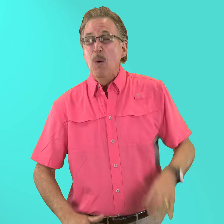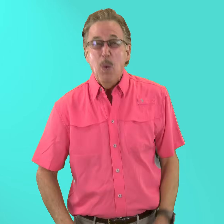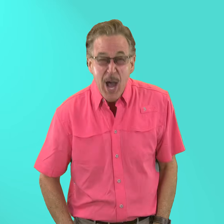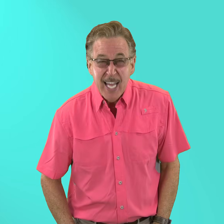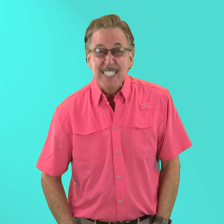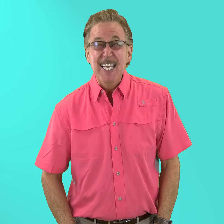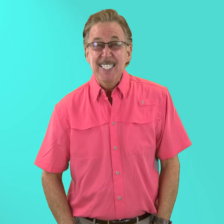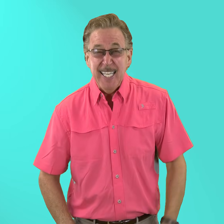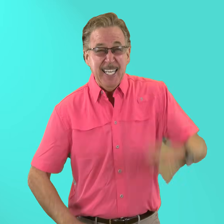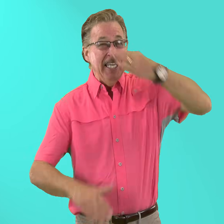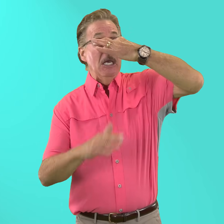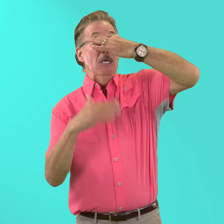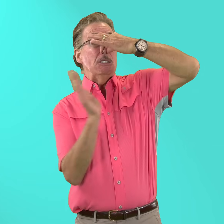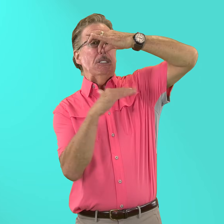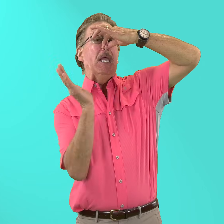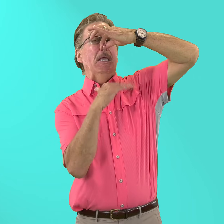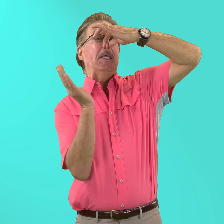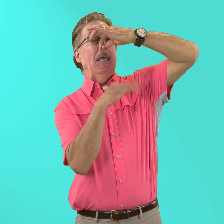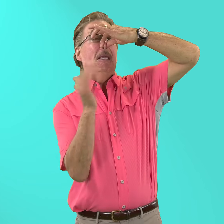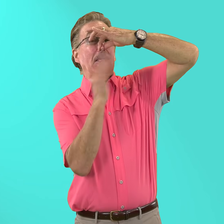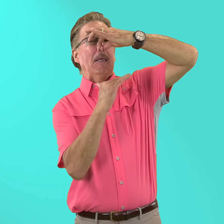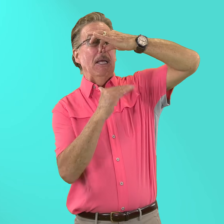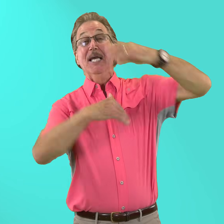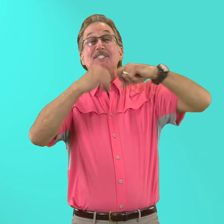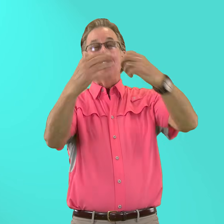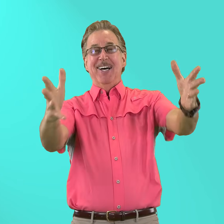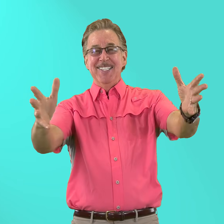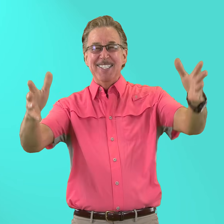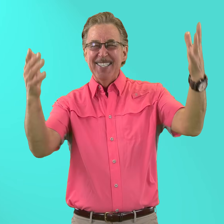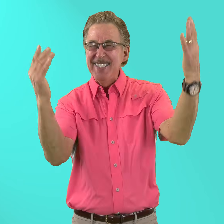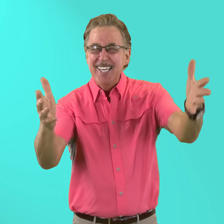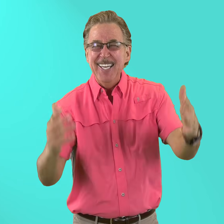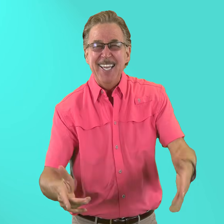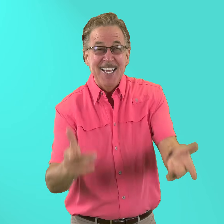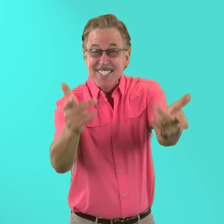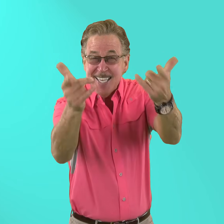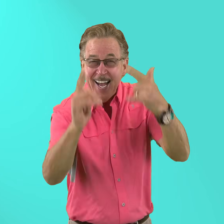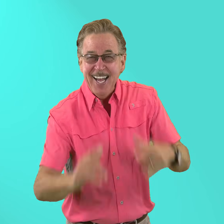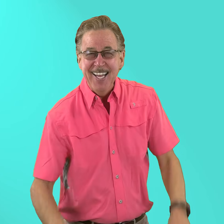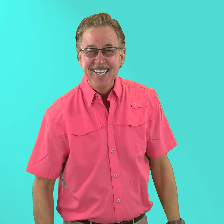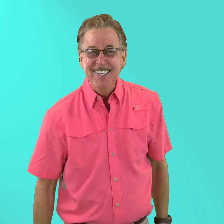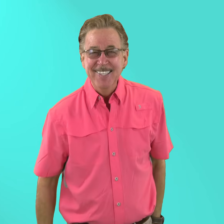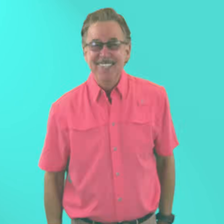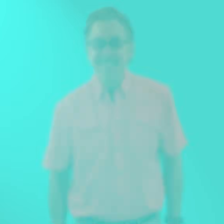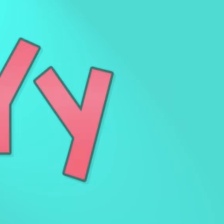Y y says /y/ stinky It's fun to sing and sign